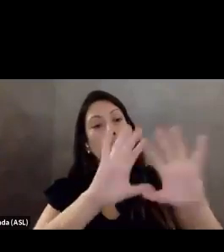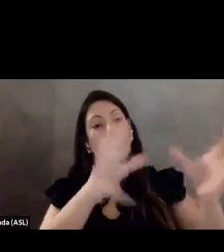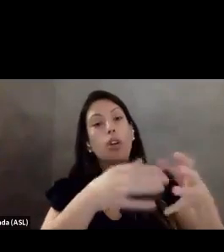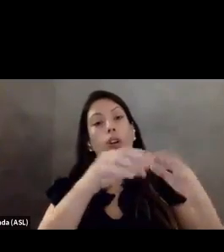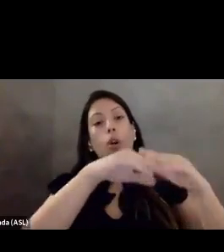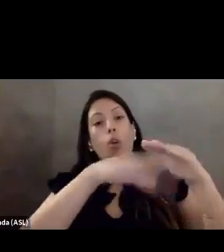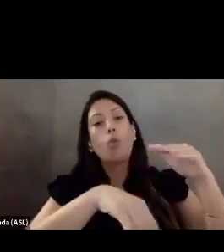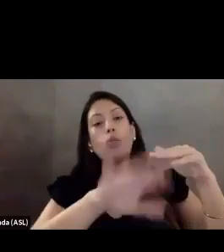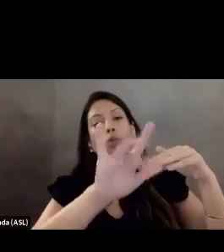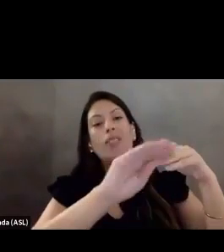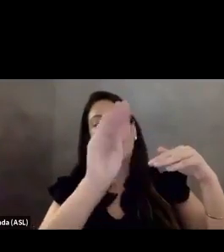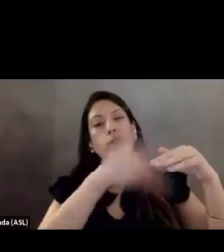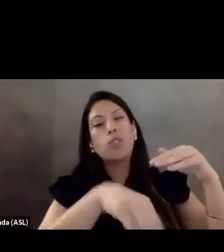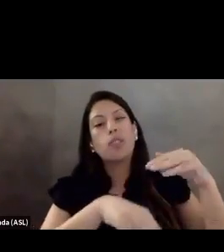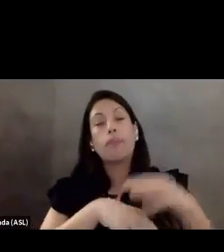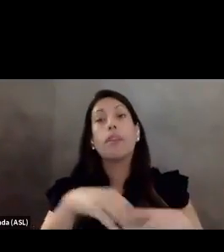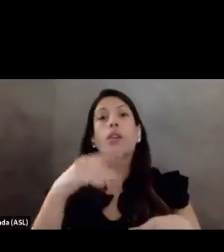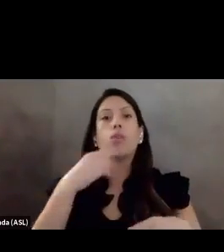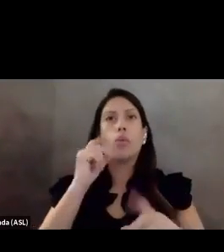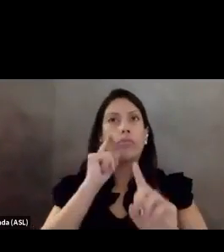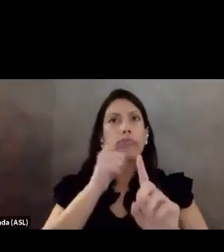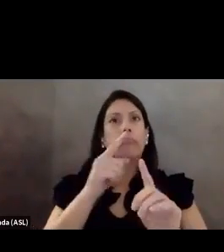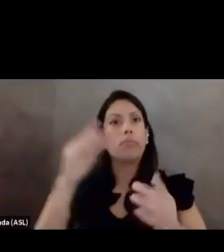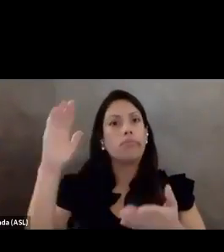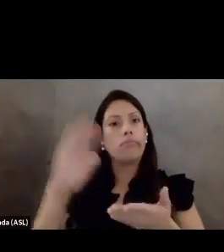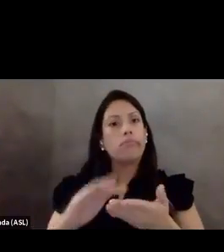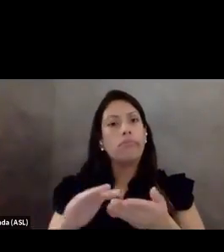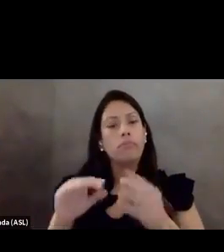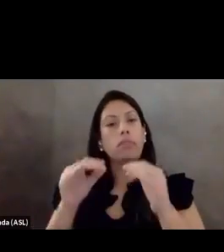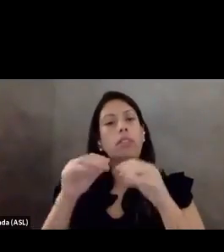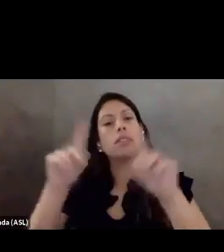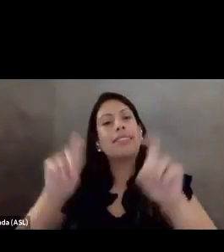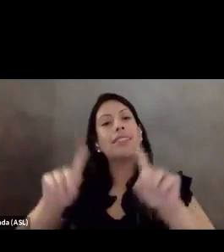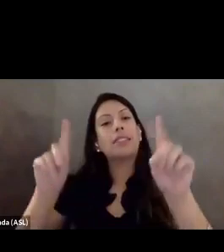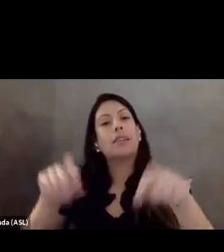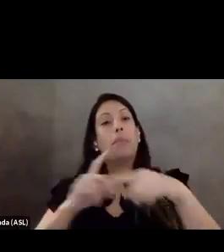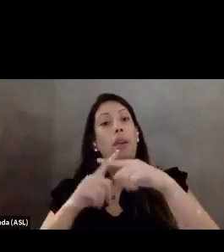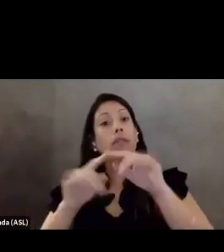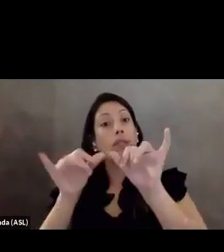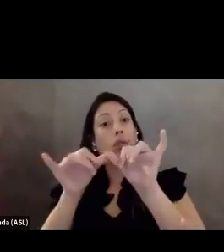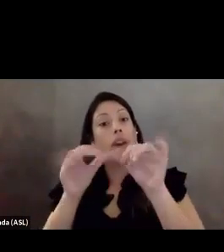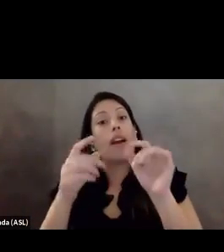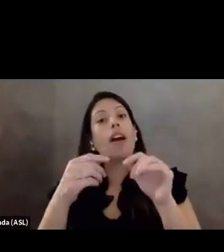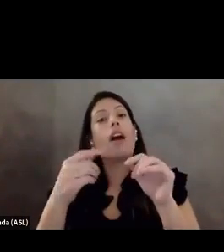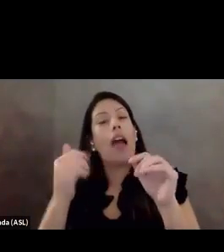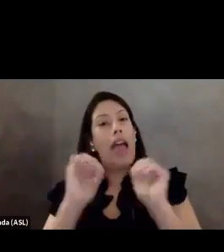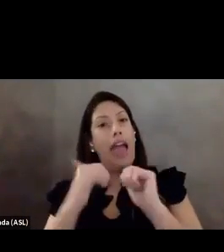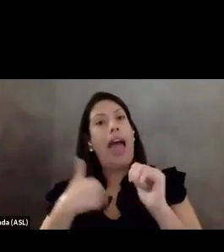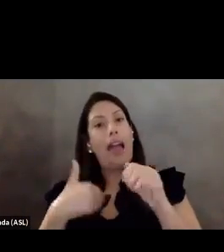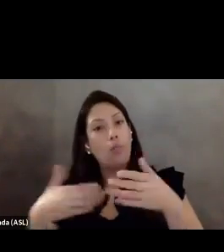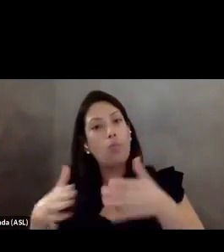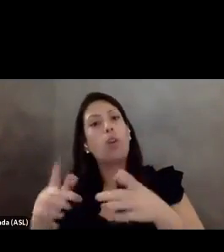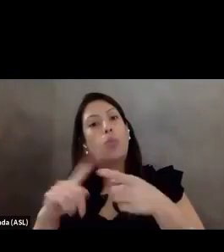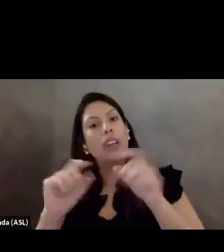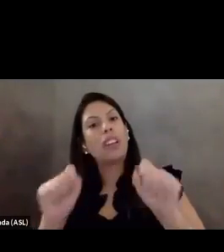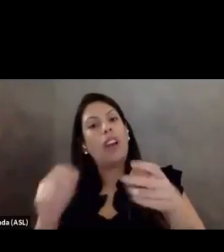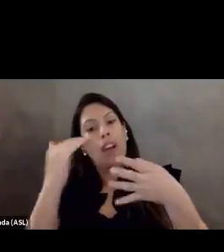So lowering our equity metrics test positively rate does offer a way to move to the red tier. Of course, one way to move to a lower tier